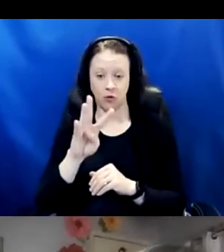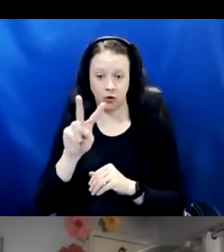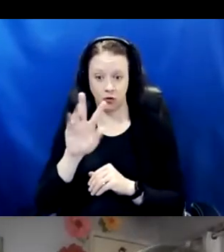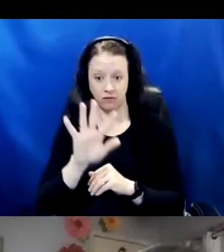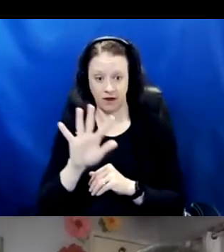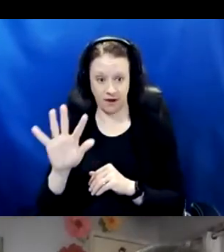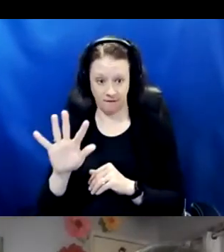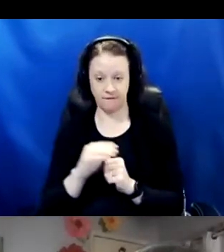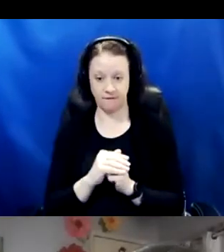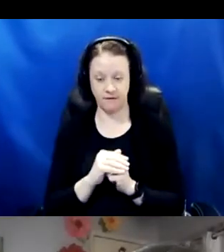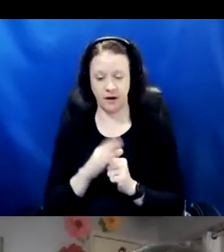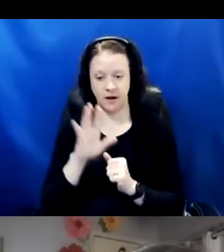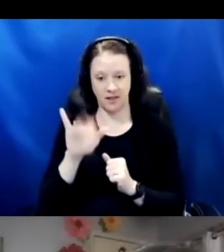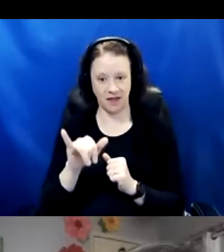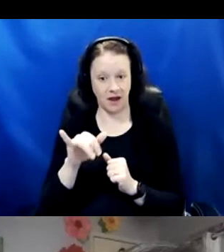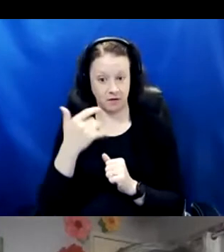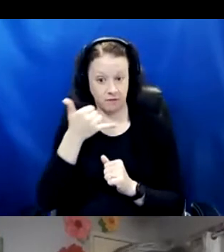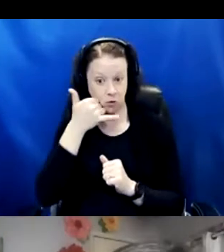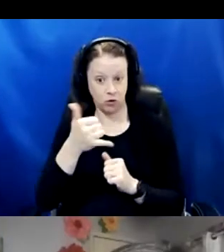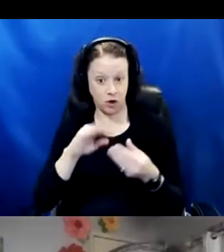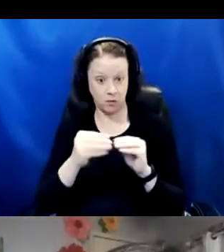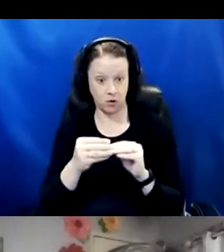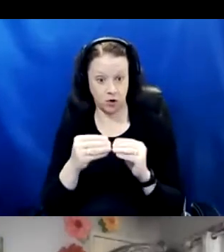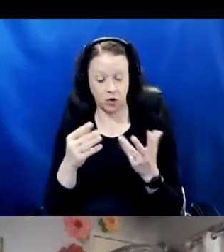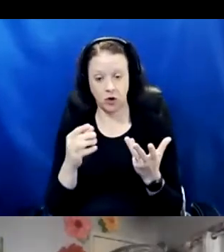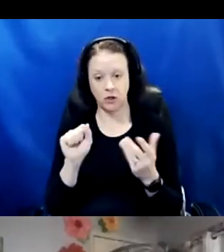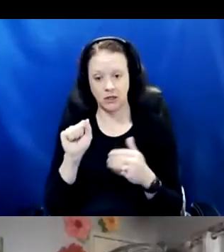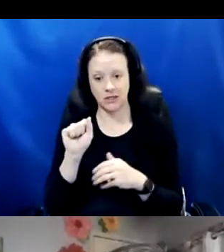This phone number is in case, you know,